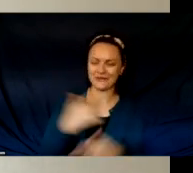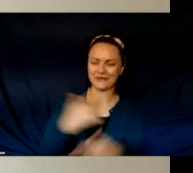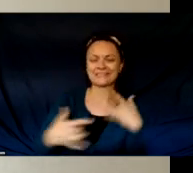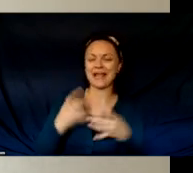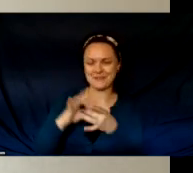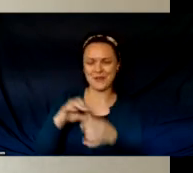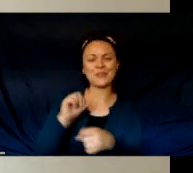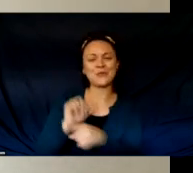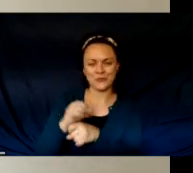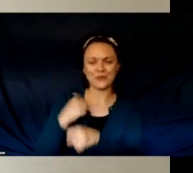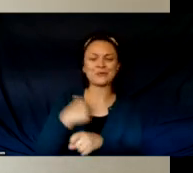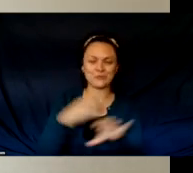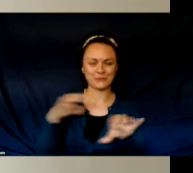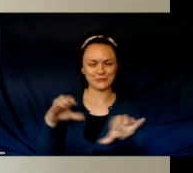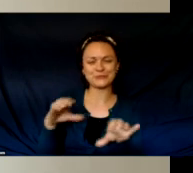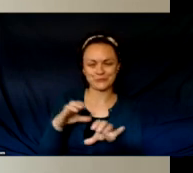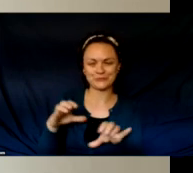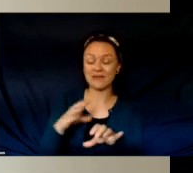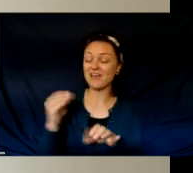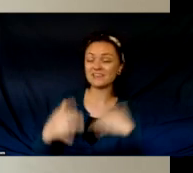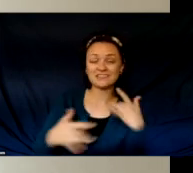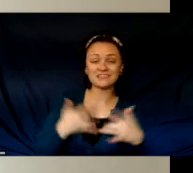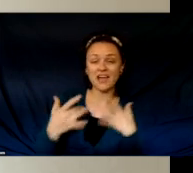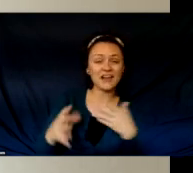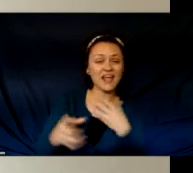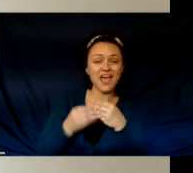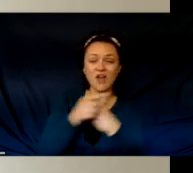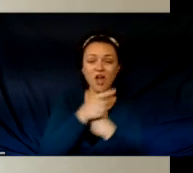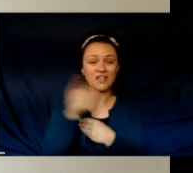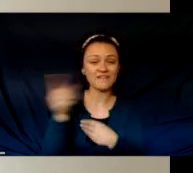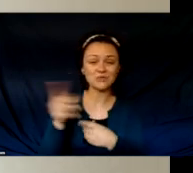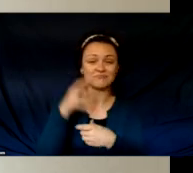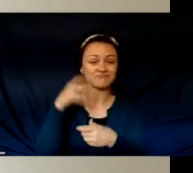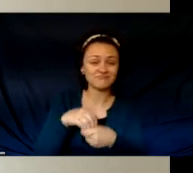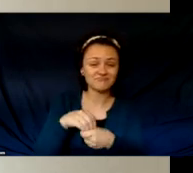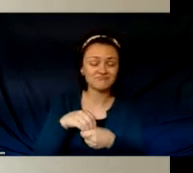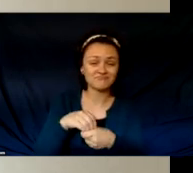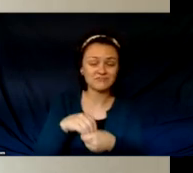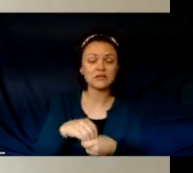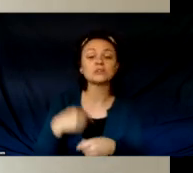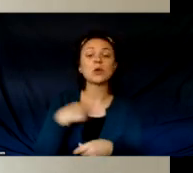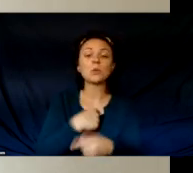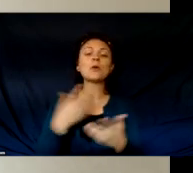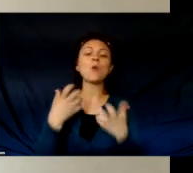and excited to have all of you a part of it. We want to make sure that we have some time for our Q and A.